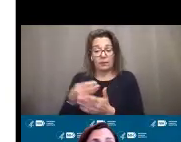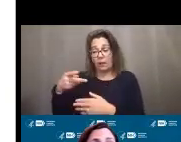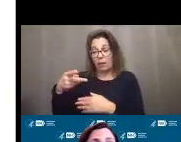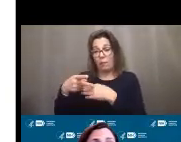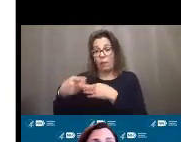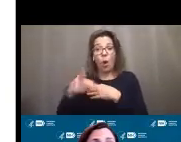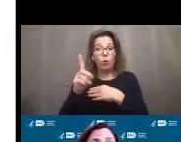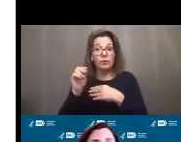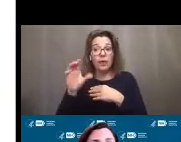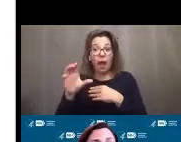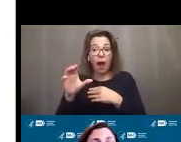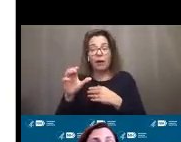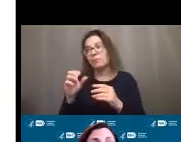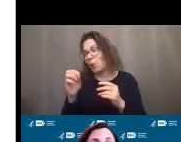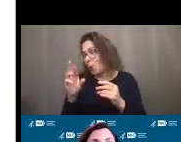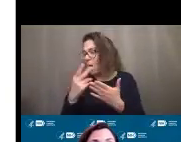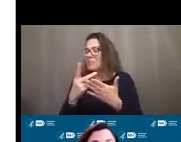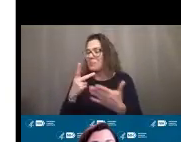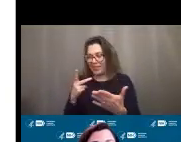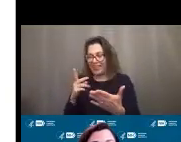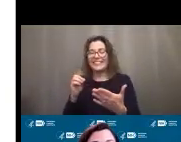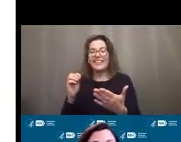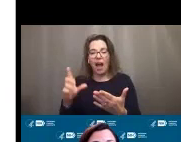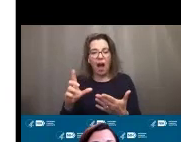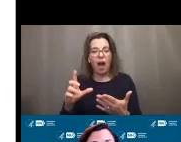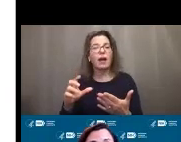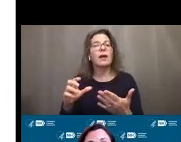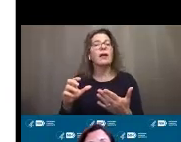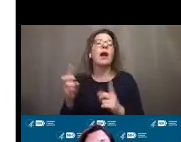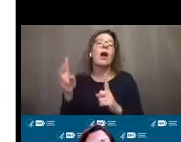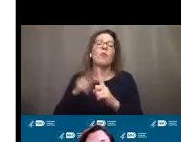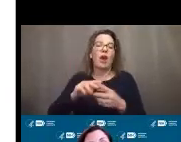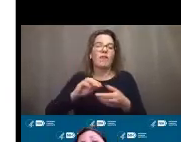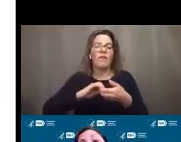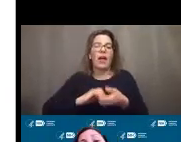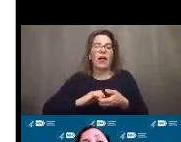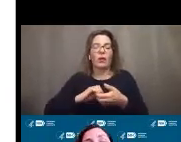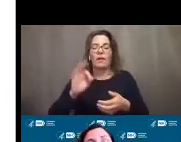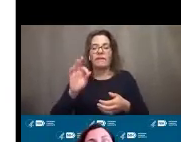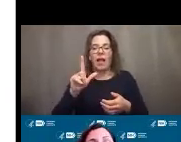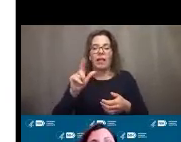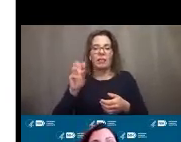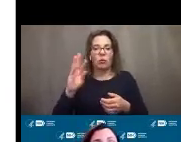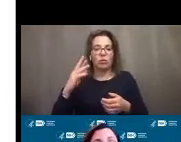So please do continue to communicate that with us, and we really do appreciate it.